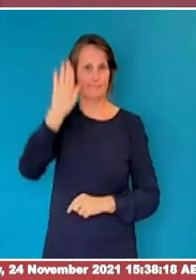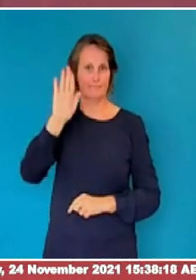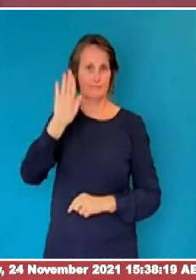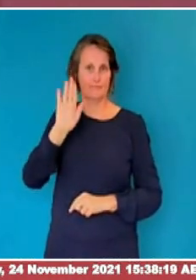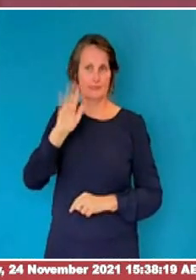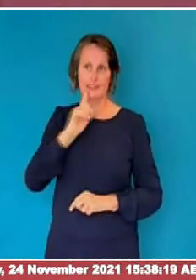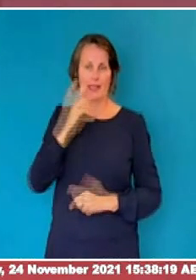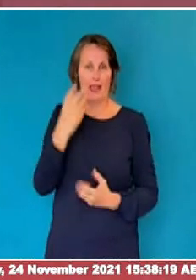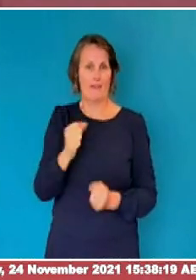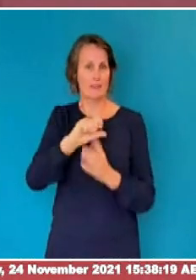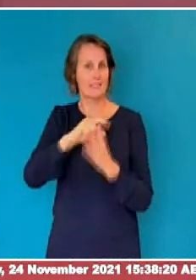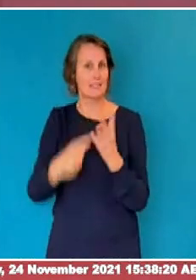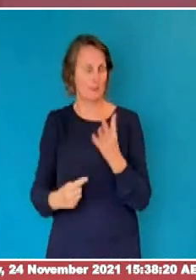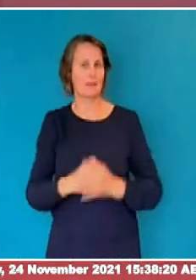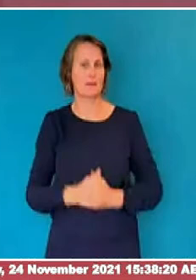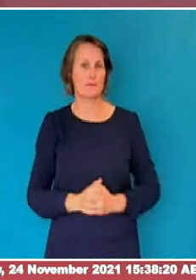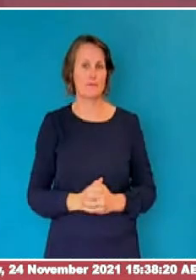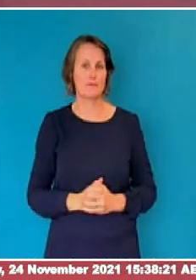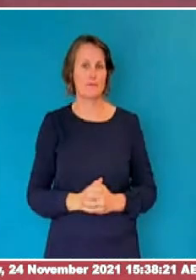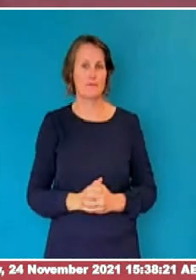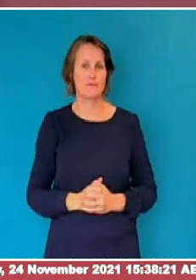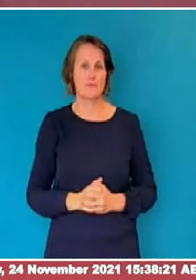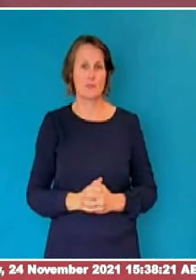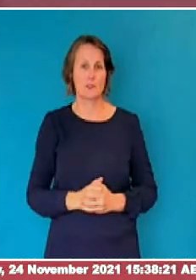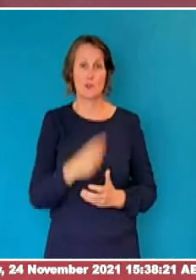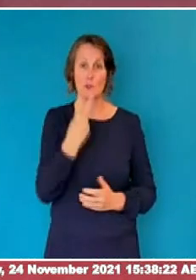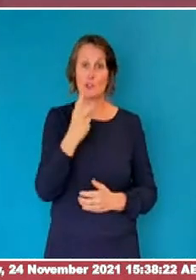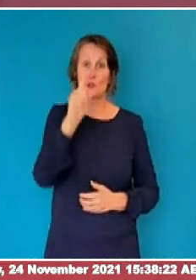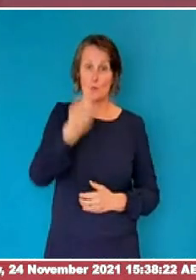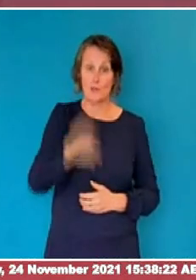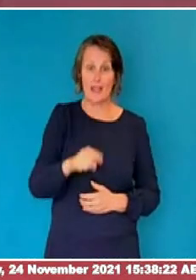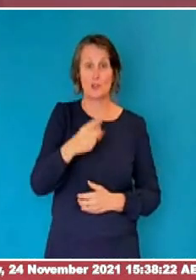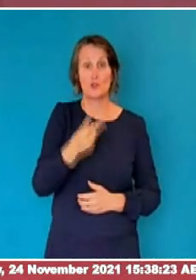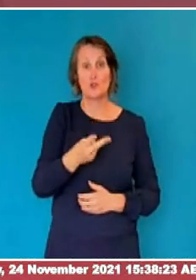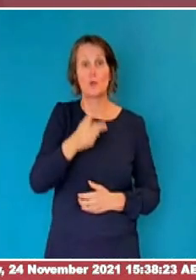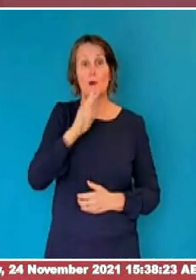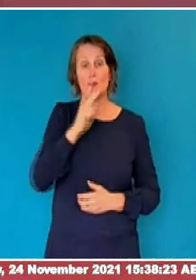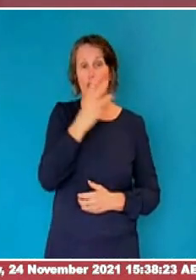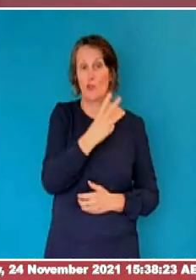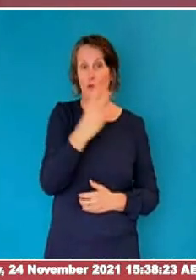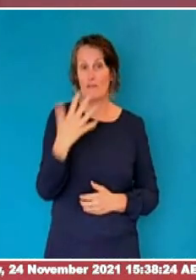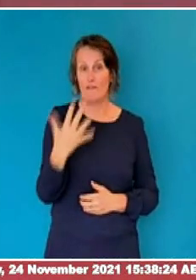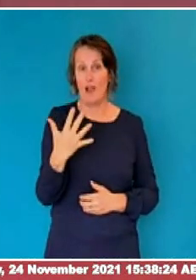the overall number is 2,235 which is a representation of 5.9.